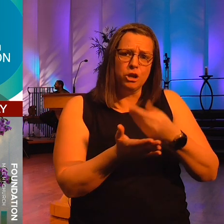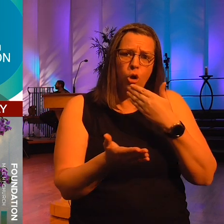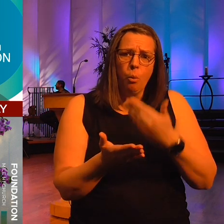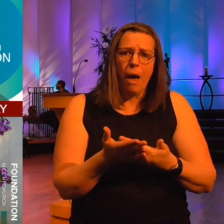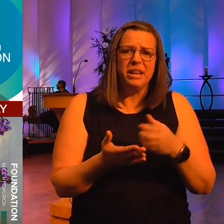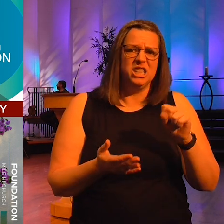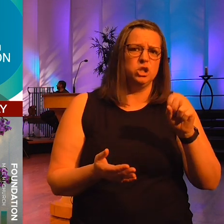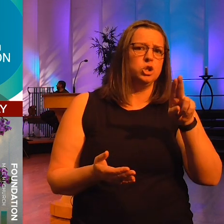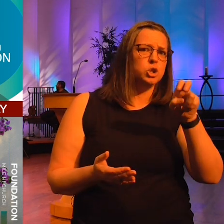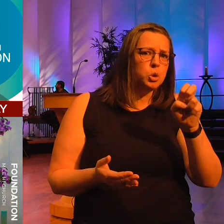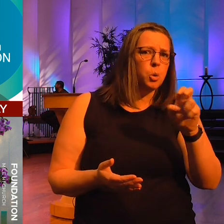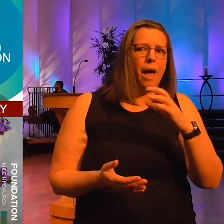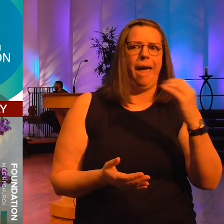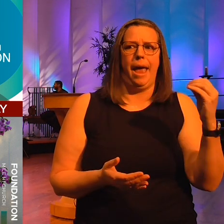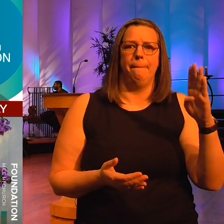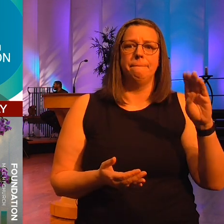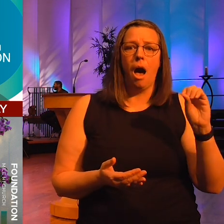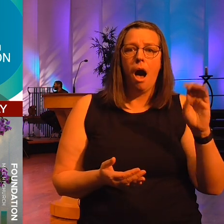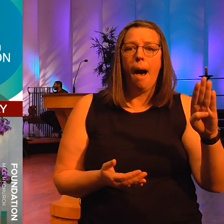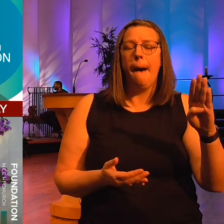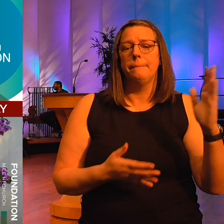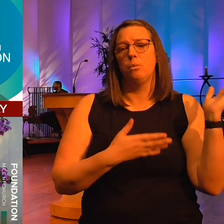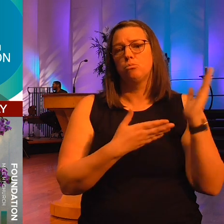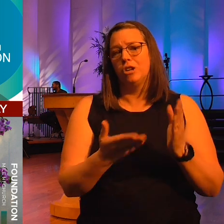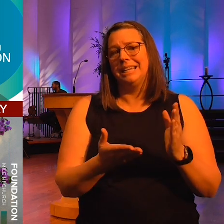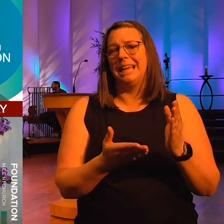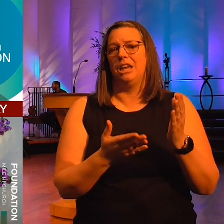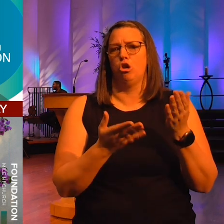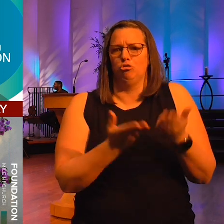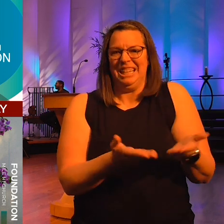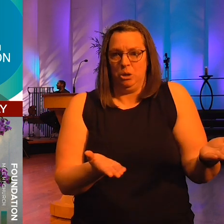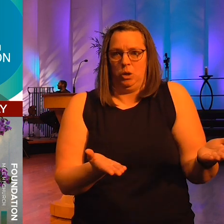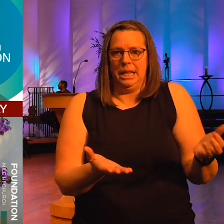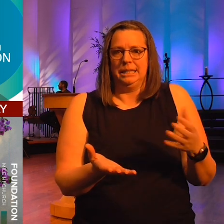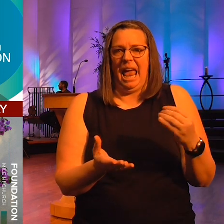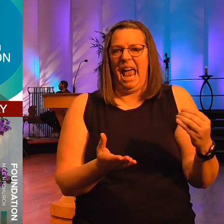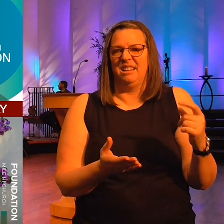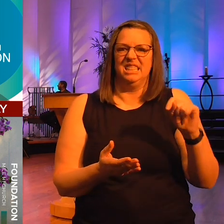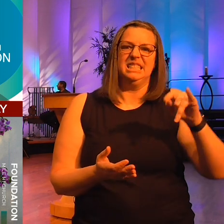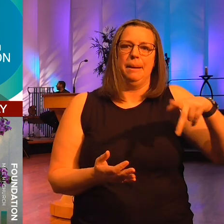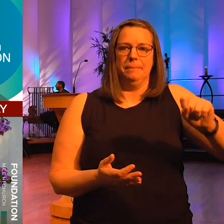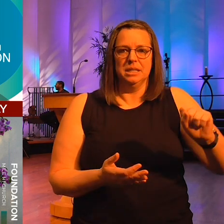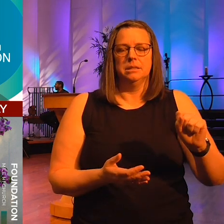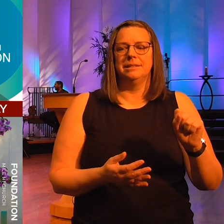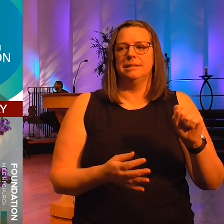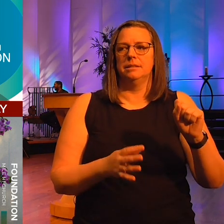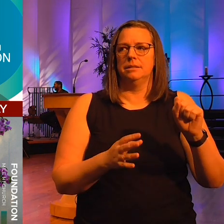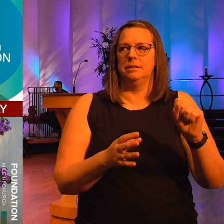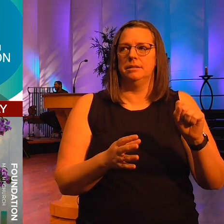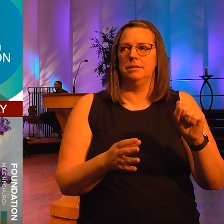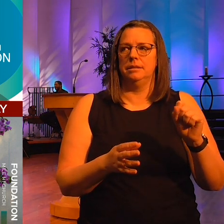and Bob rocker bringing practical resources and tips and our very own um Barb Gran bringing the